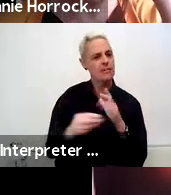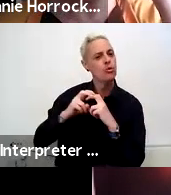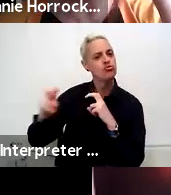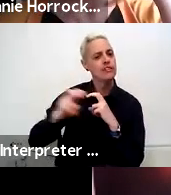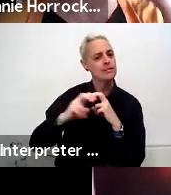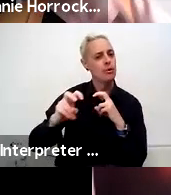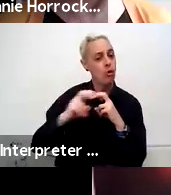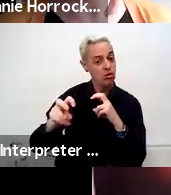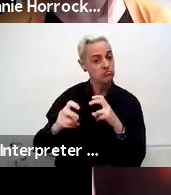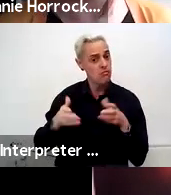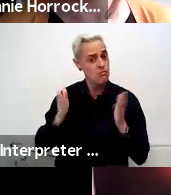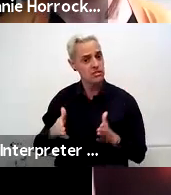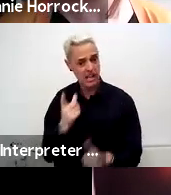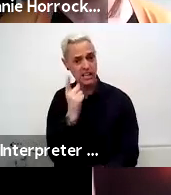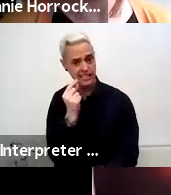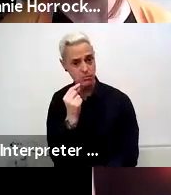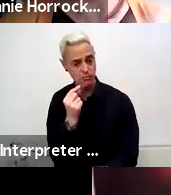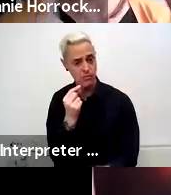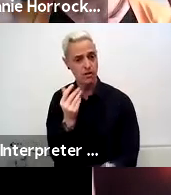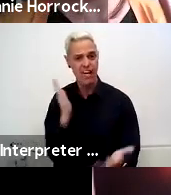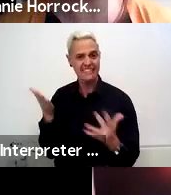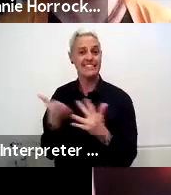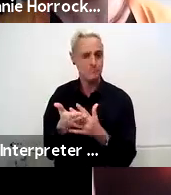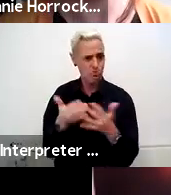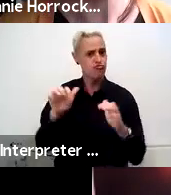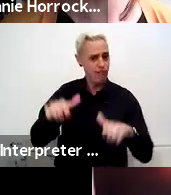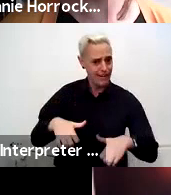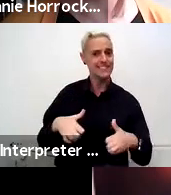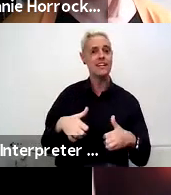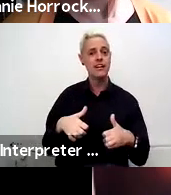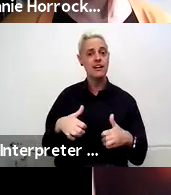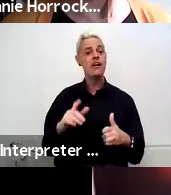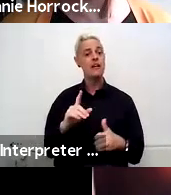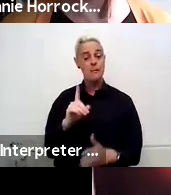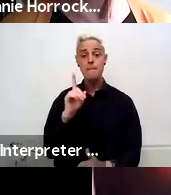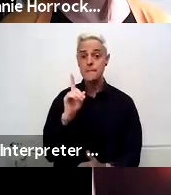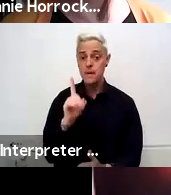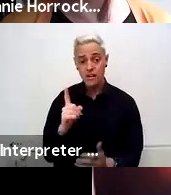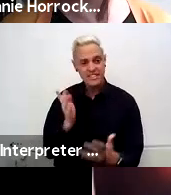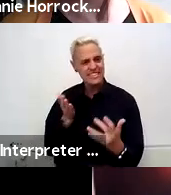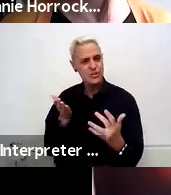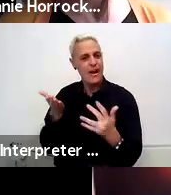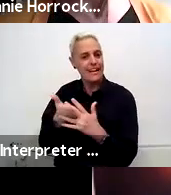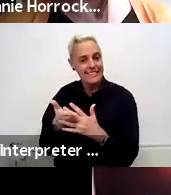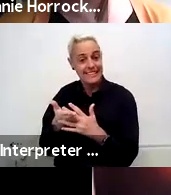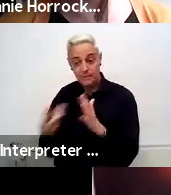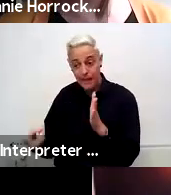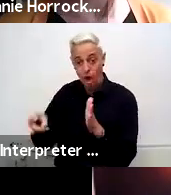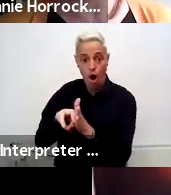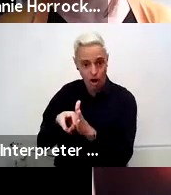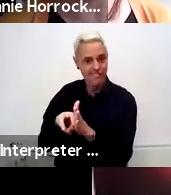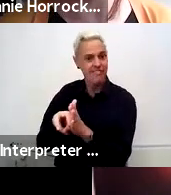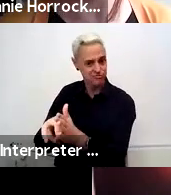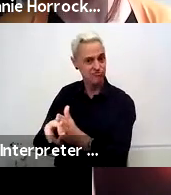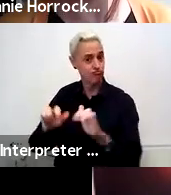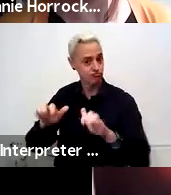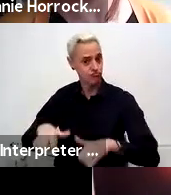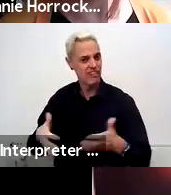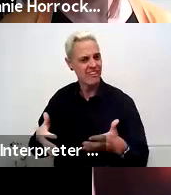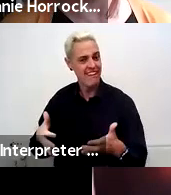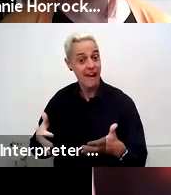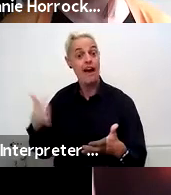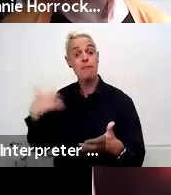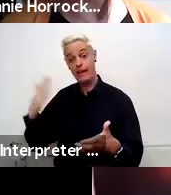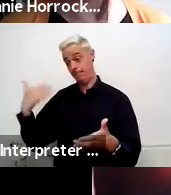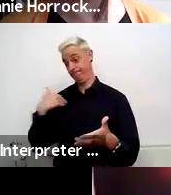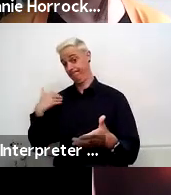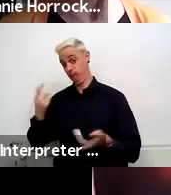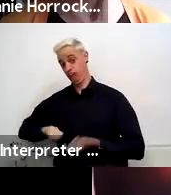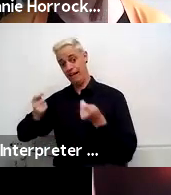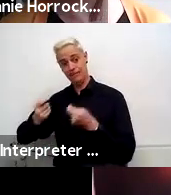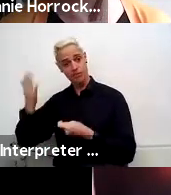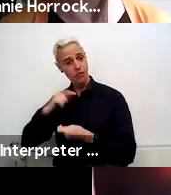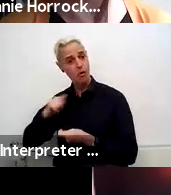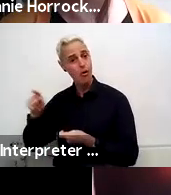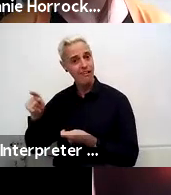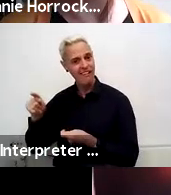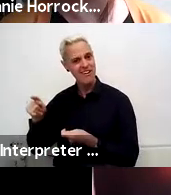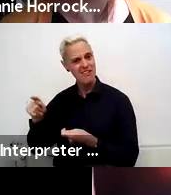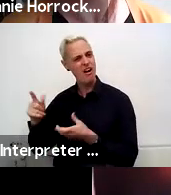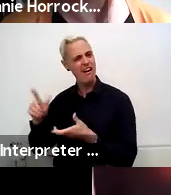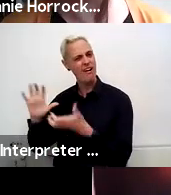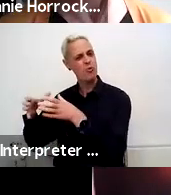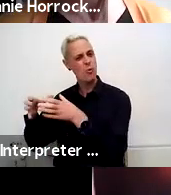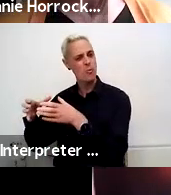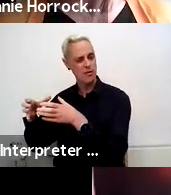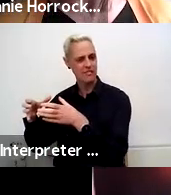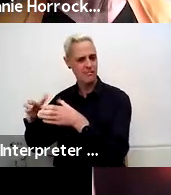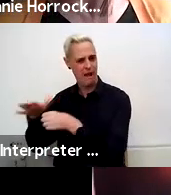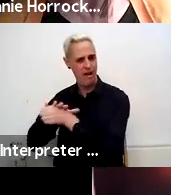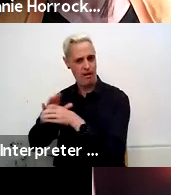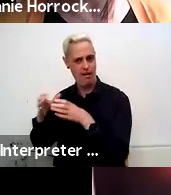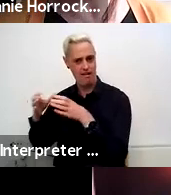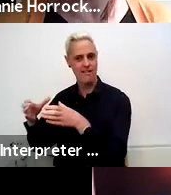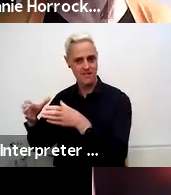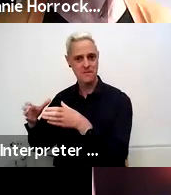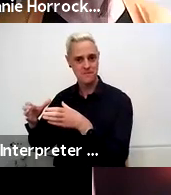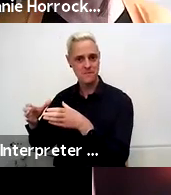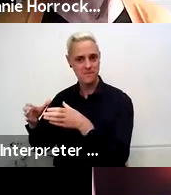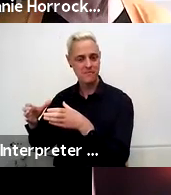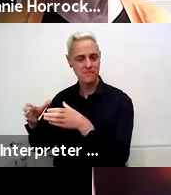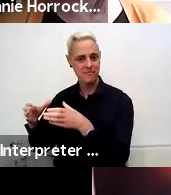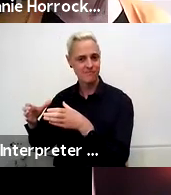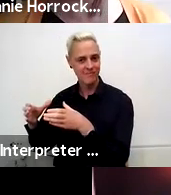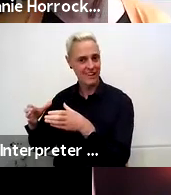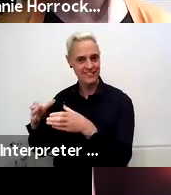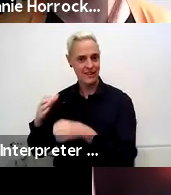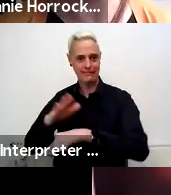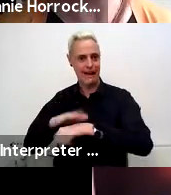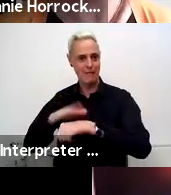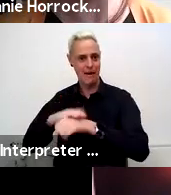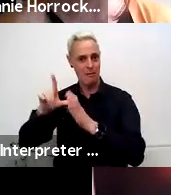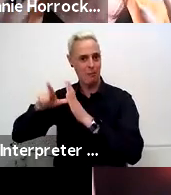Yes, it needs to be accessible, but not just in terms of can you actually access the mode of transport. But actually, and it's an issue that's been raised with me by by constituents in Bolton